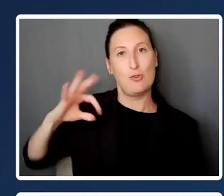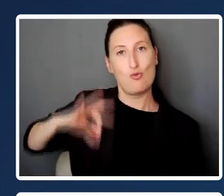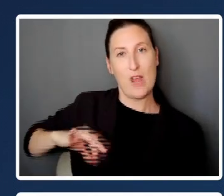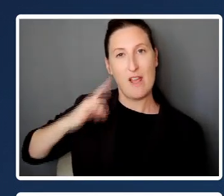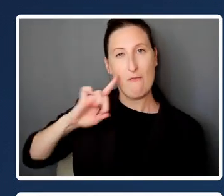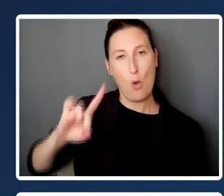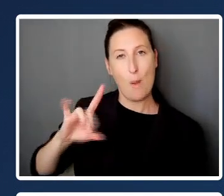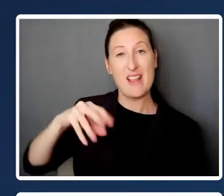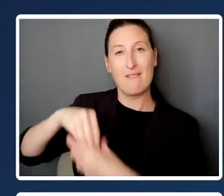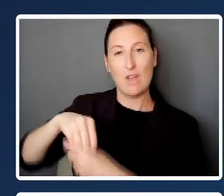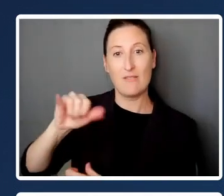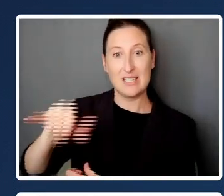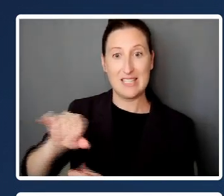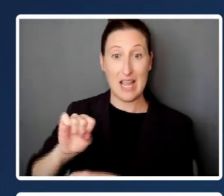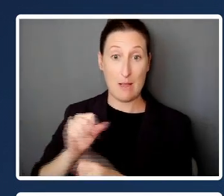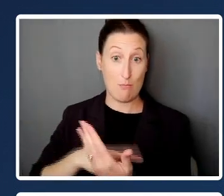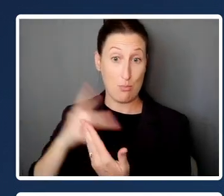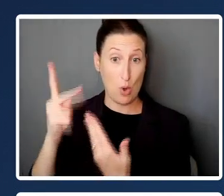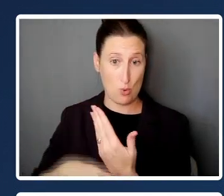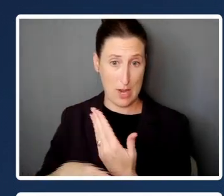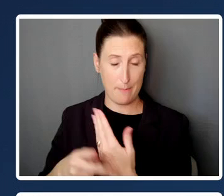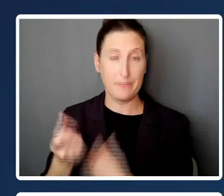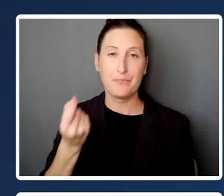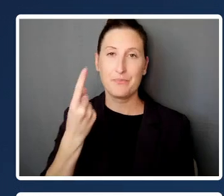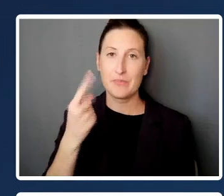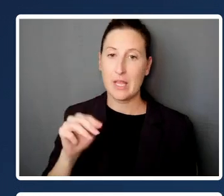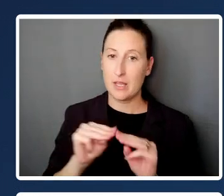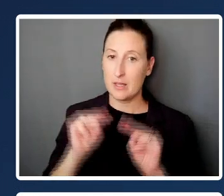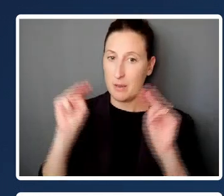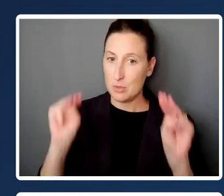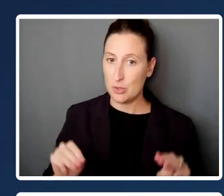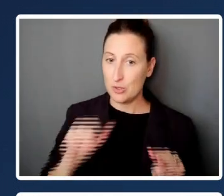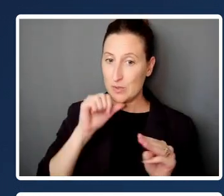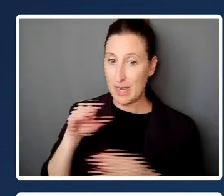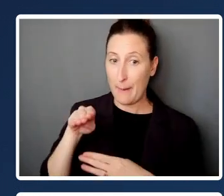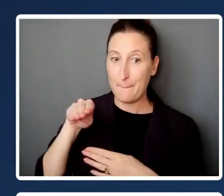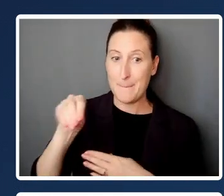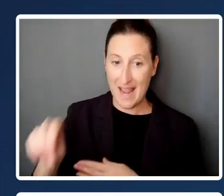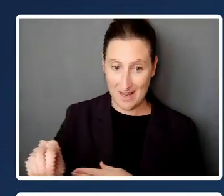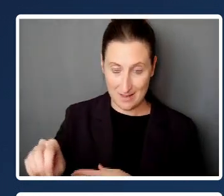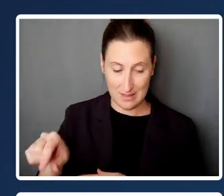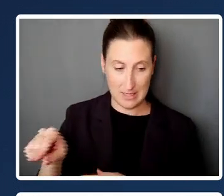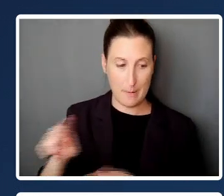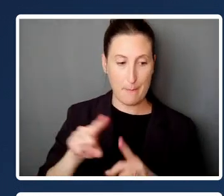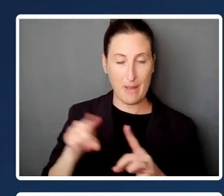you know, getting paid by the museum or doing a defined job, they were gaining workplace skills